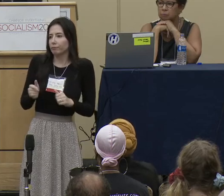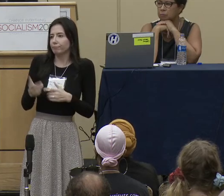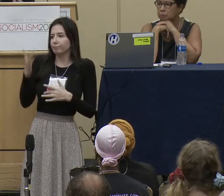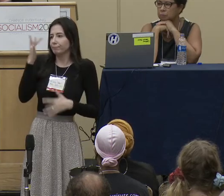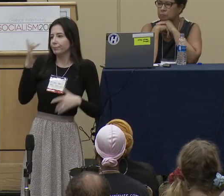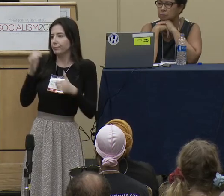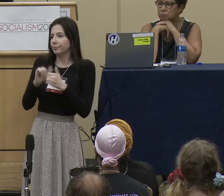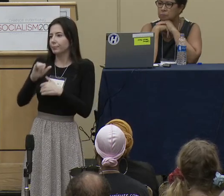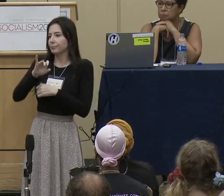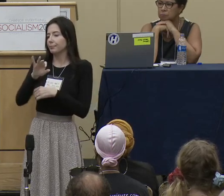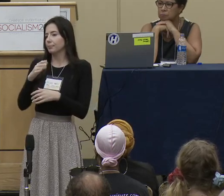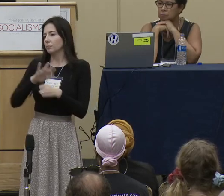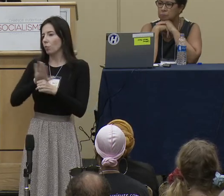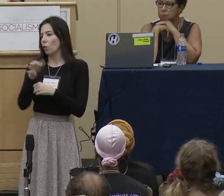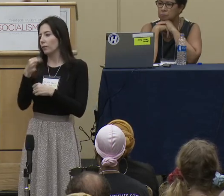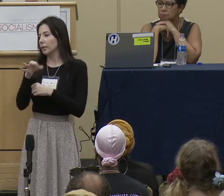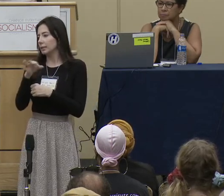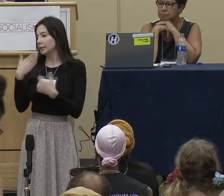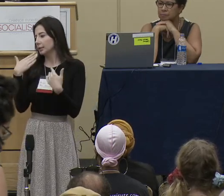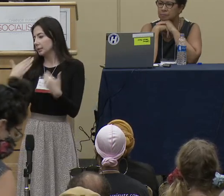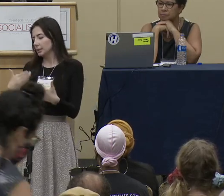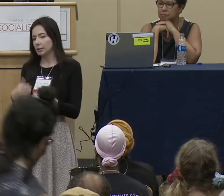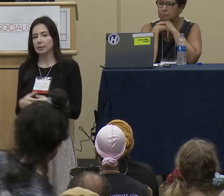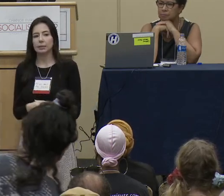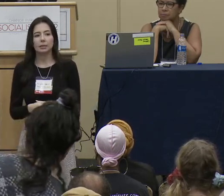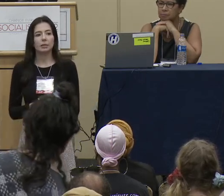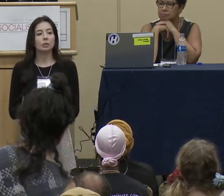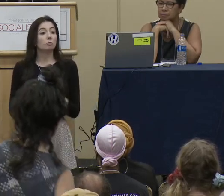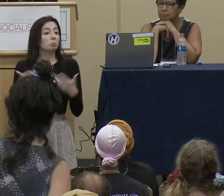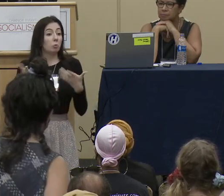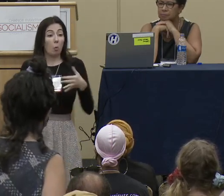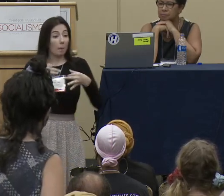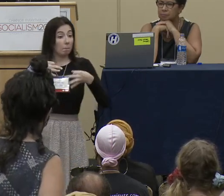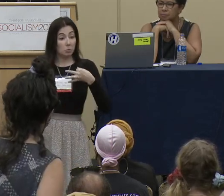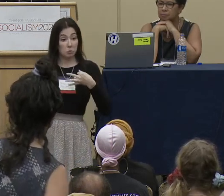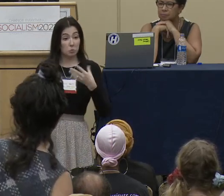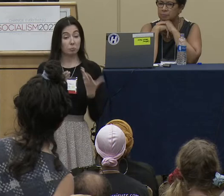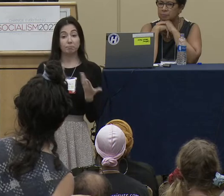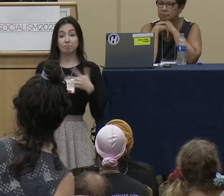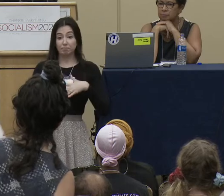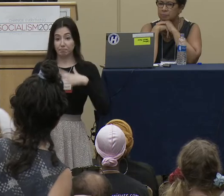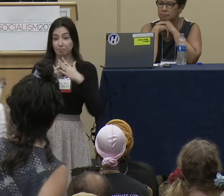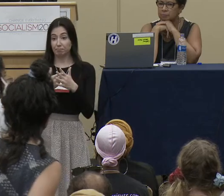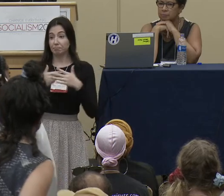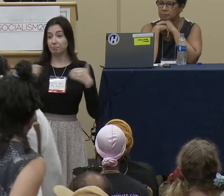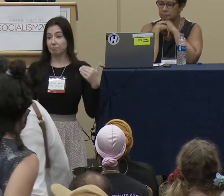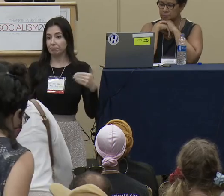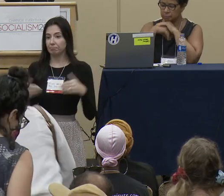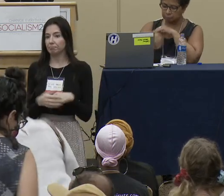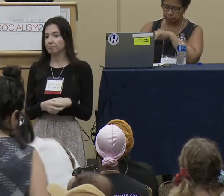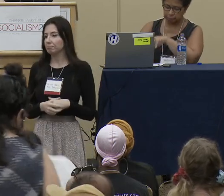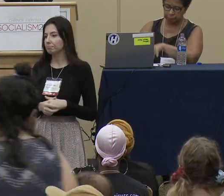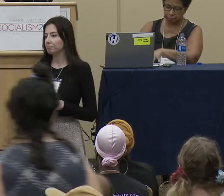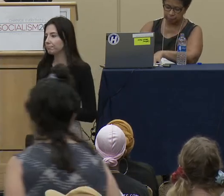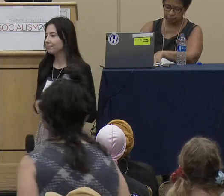risk of contracting COVID-19. So, thank you.